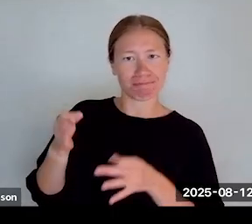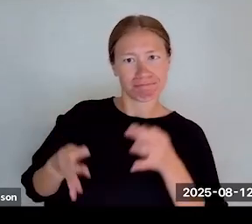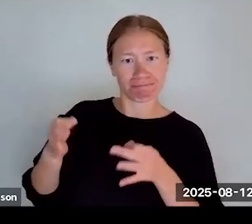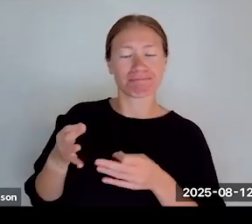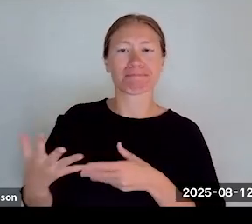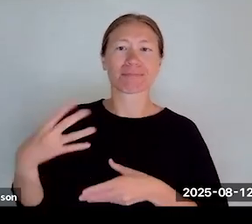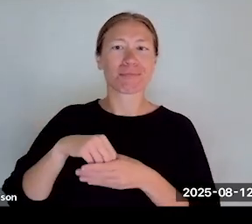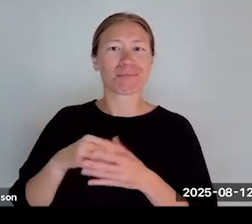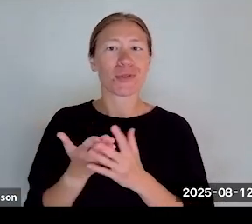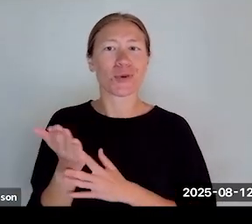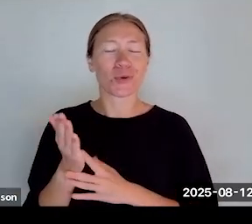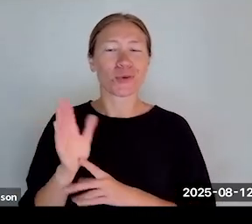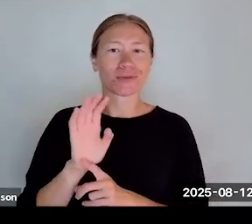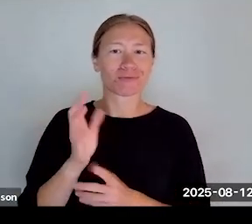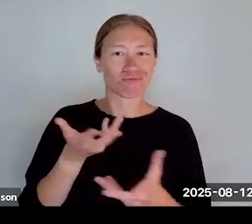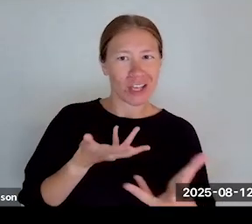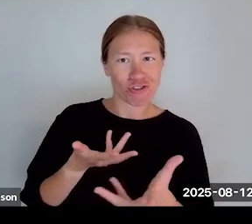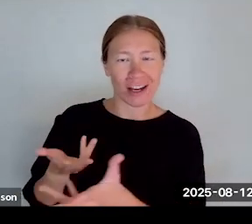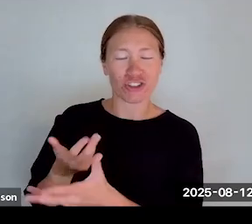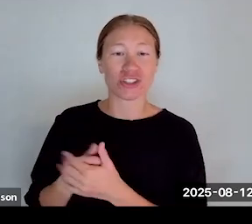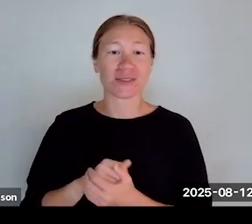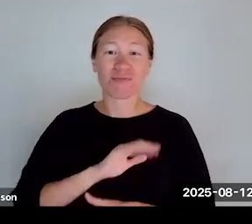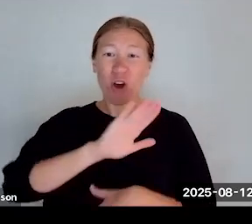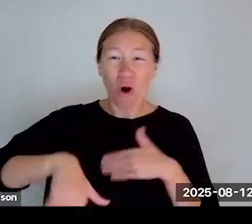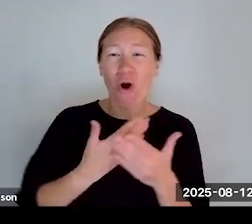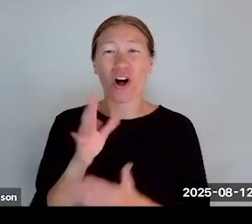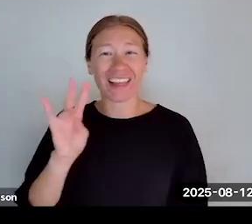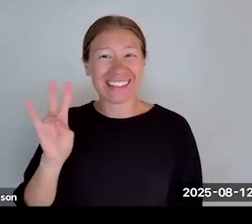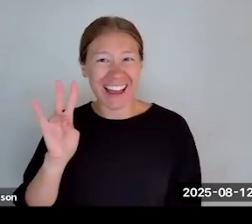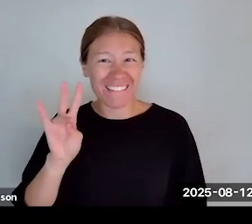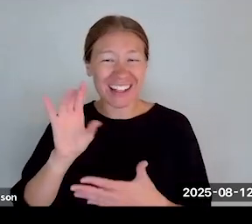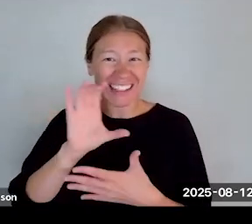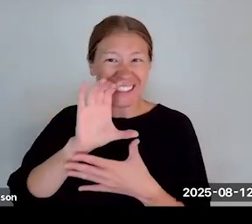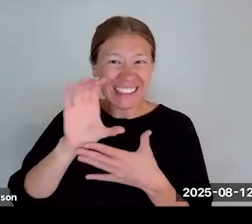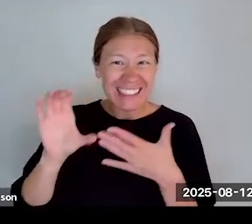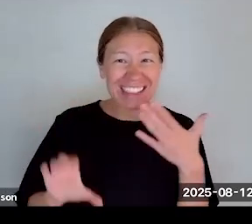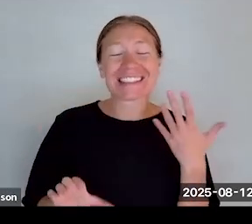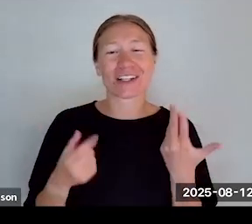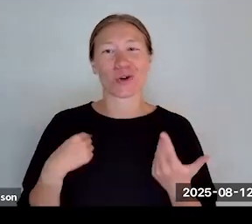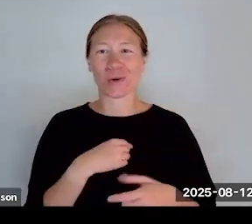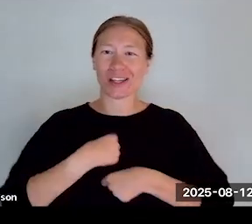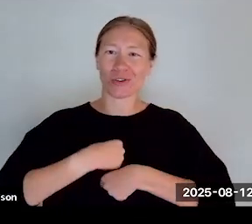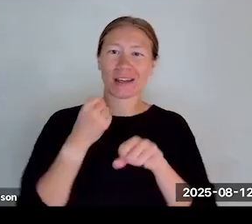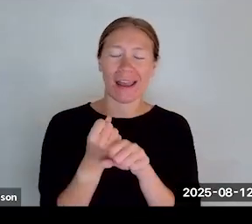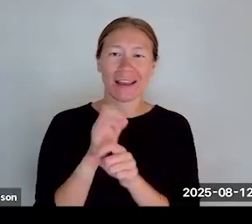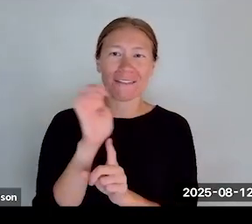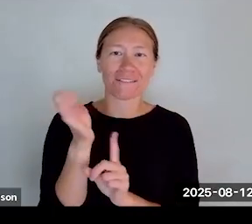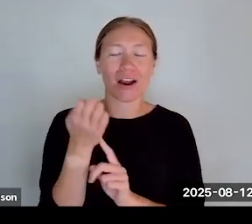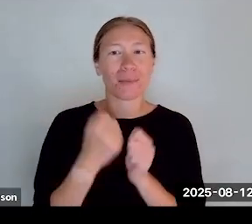When we incorporate all seven Cs into our communication, we create an environment where everyone can express their needs,